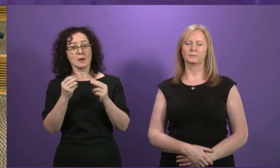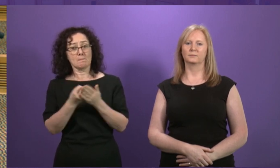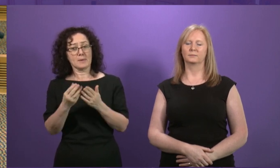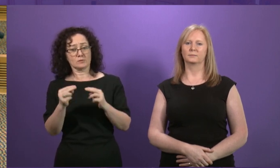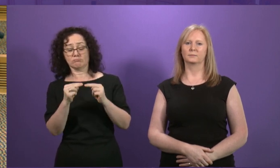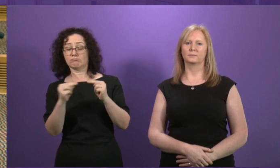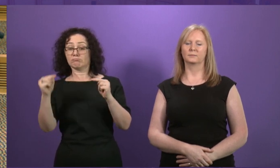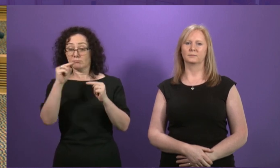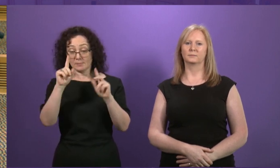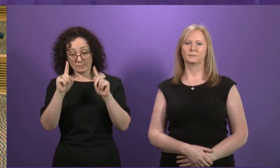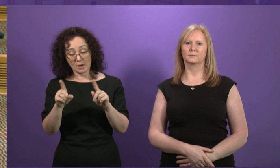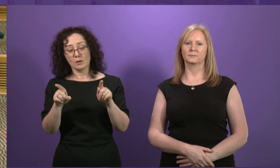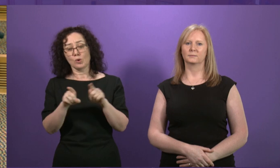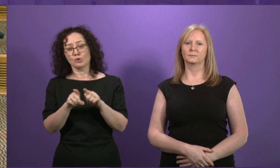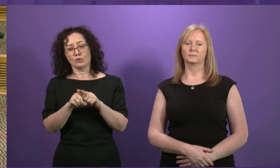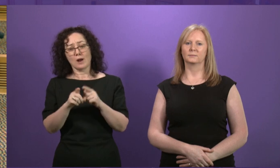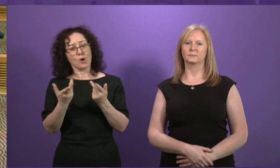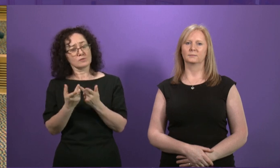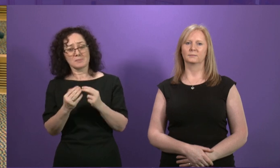on previous years. It has also significantly increased its contribution